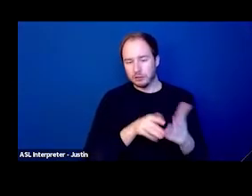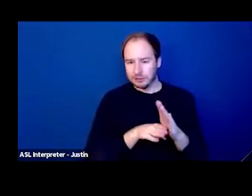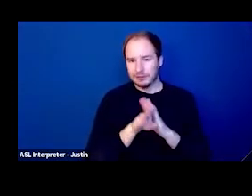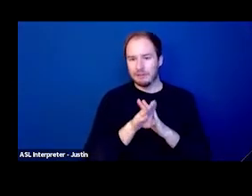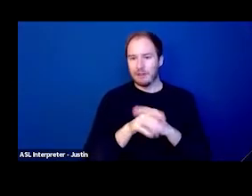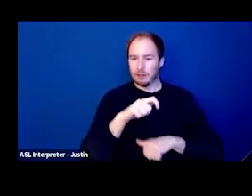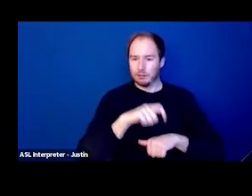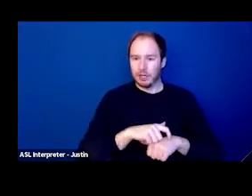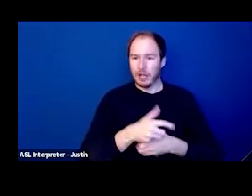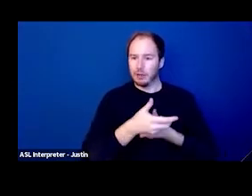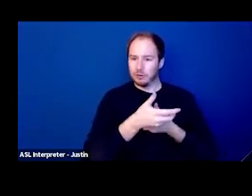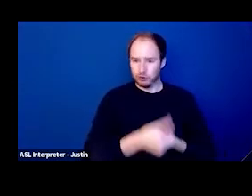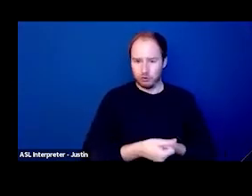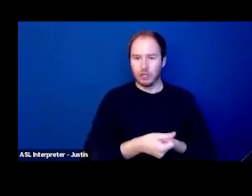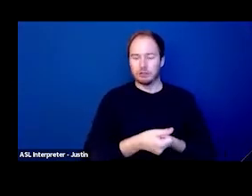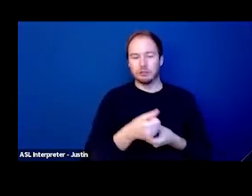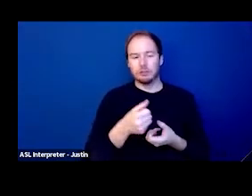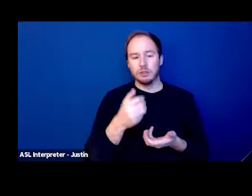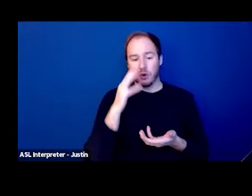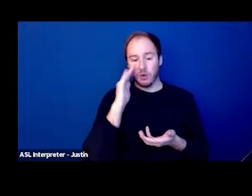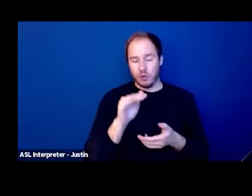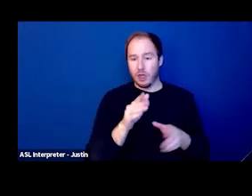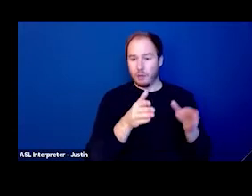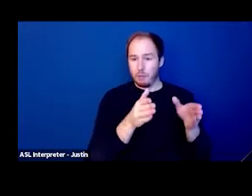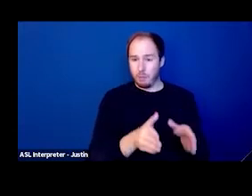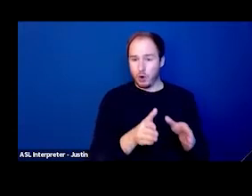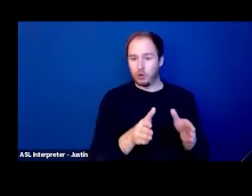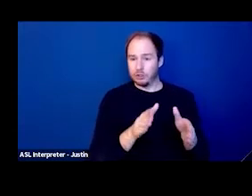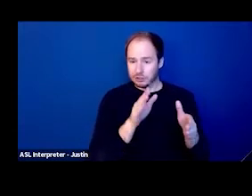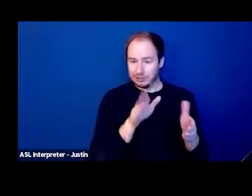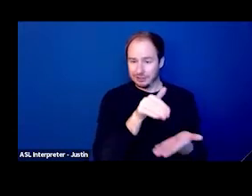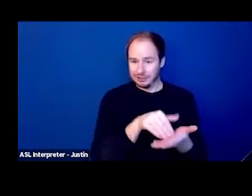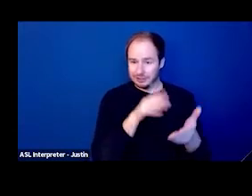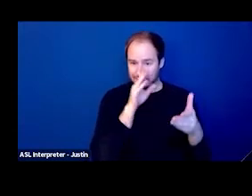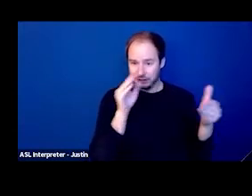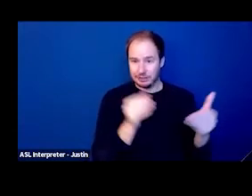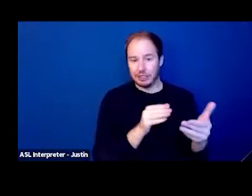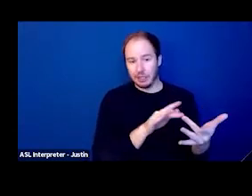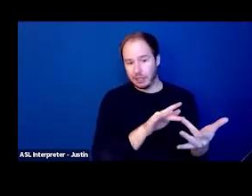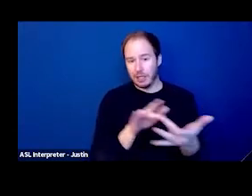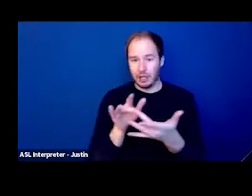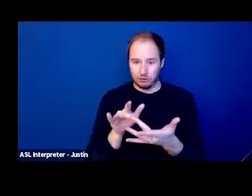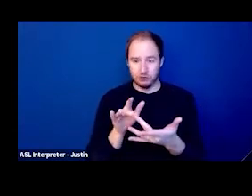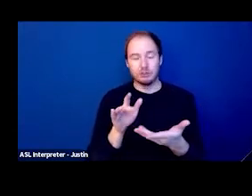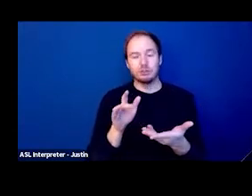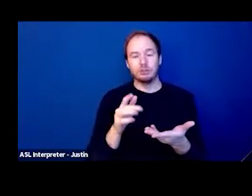Recognizing that person-centered outreach, which necessarily builds on those principles of trauma-informed care that we were just talking about